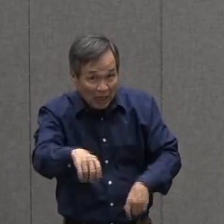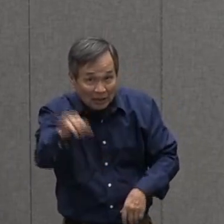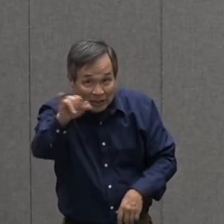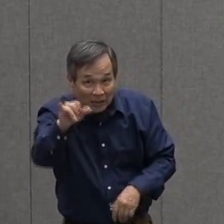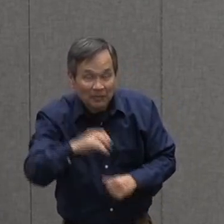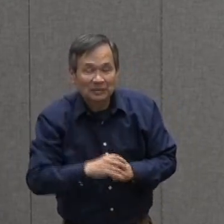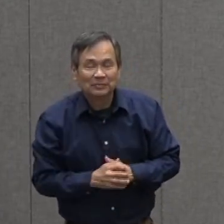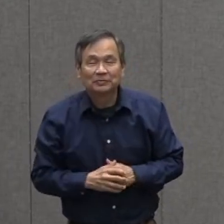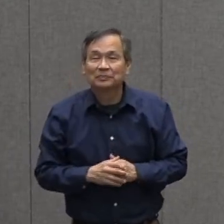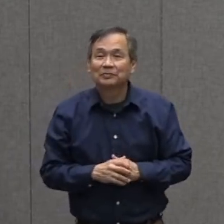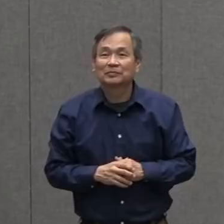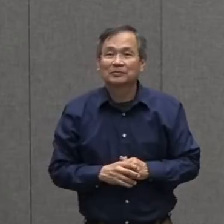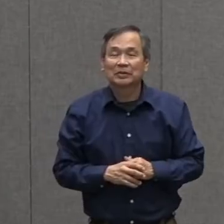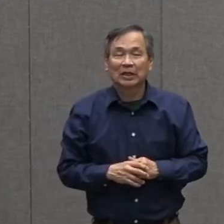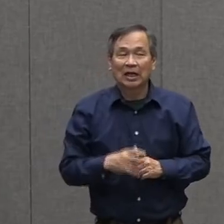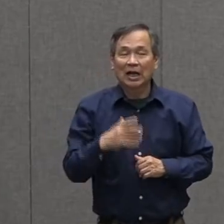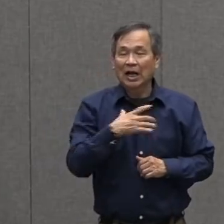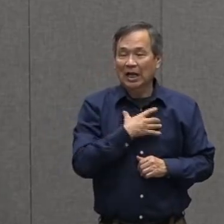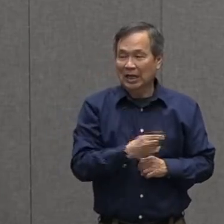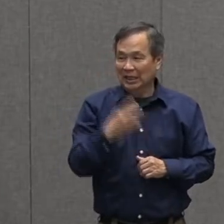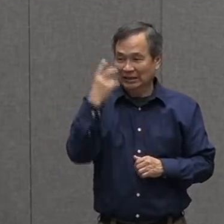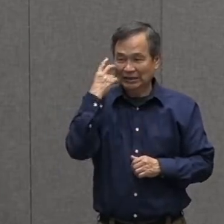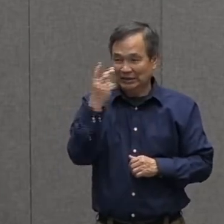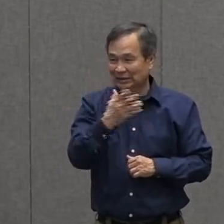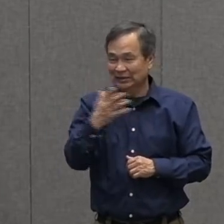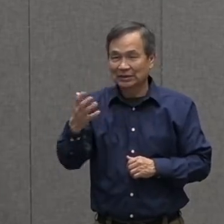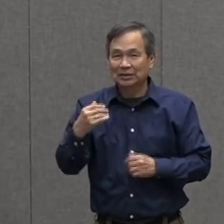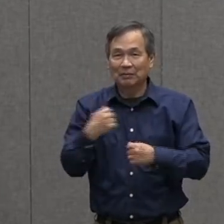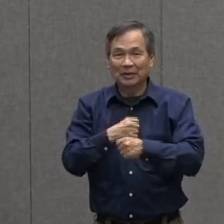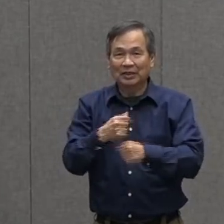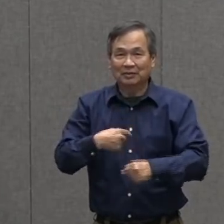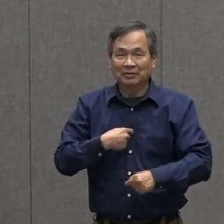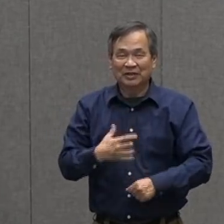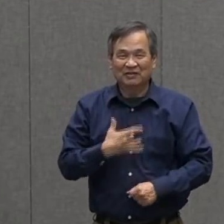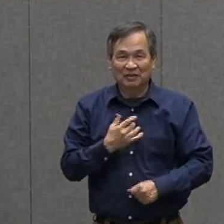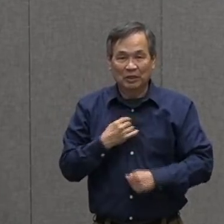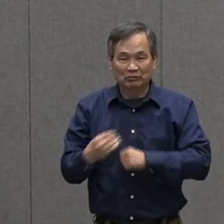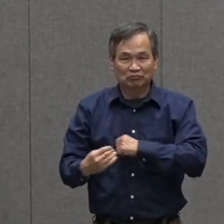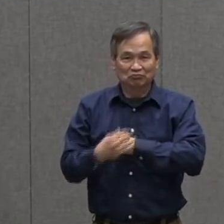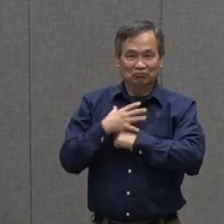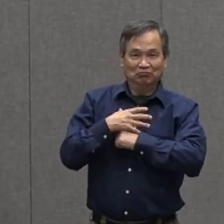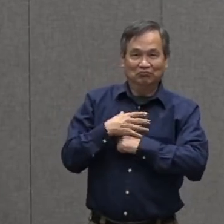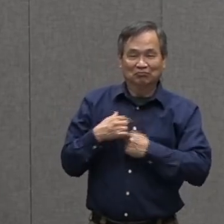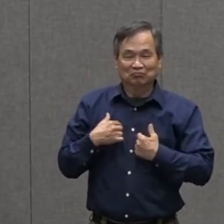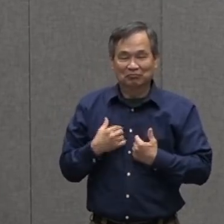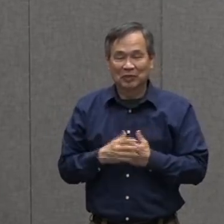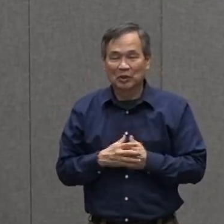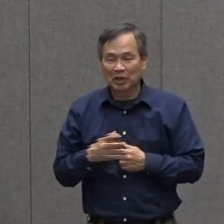I like to take inspiration from illustrations. Let's see what happens with that feather.